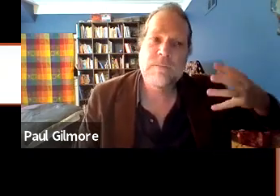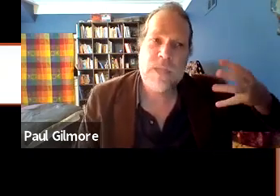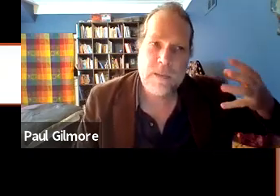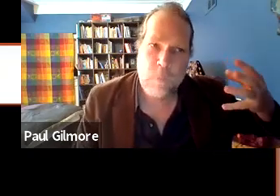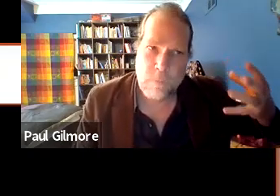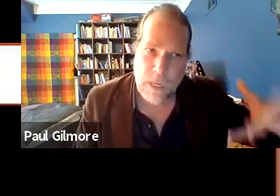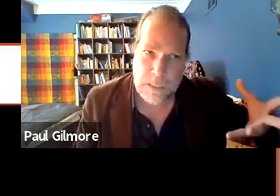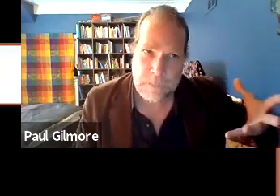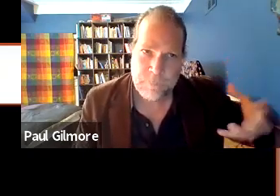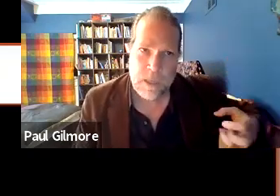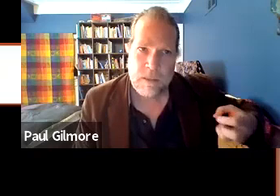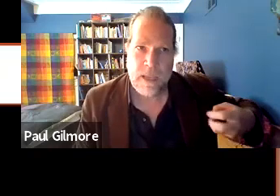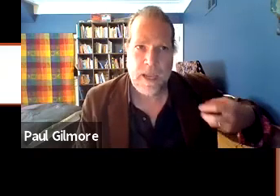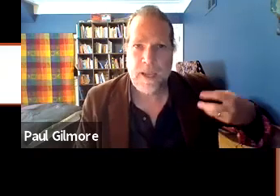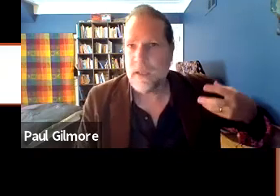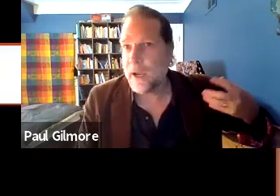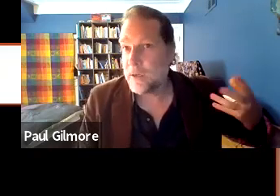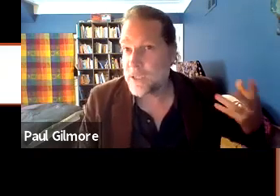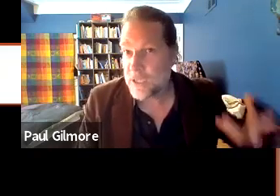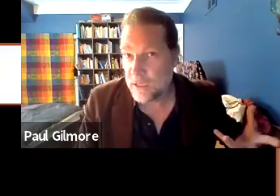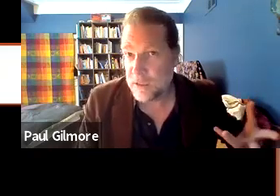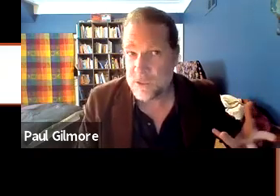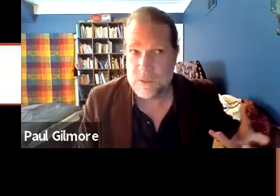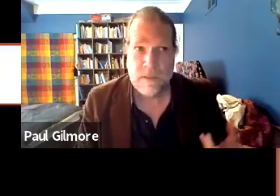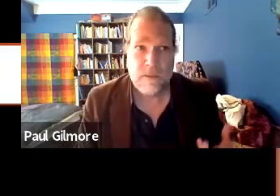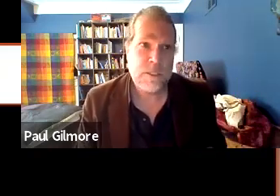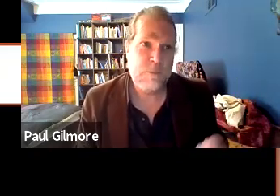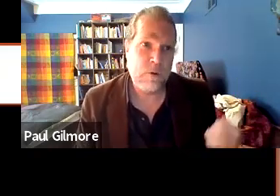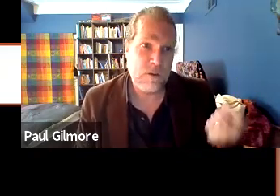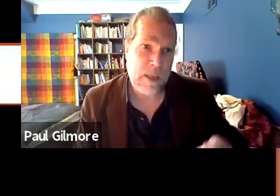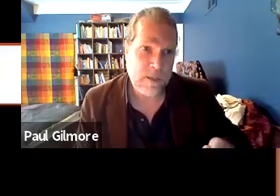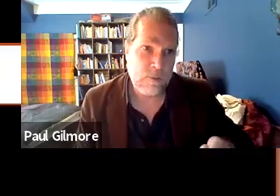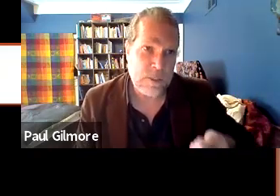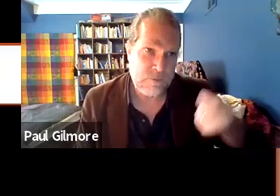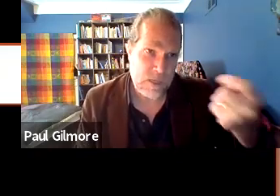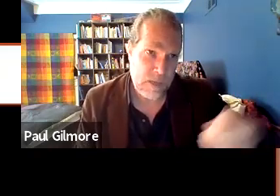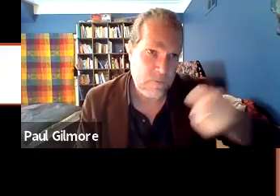times they had more money, they had higher skills, they spoke the language if they came